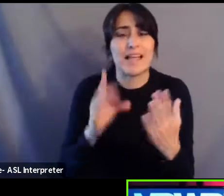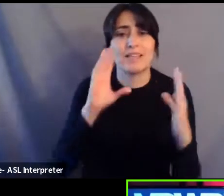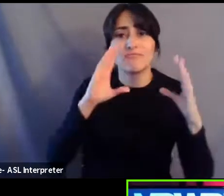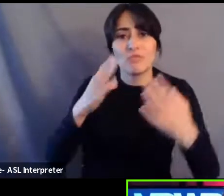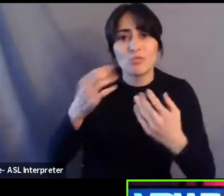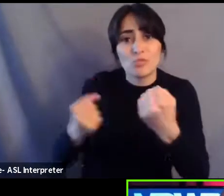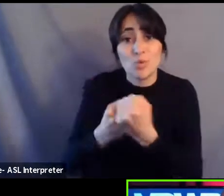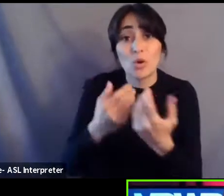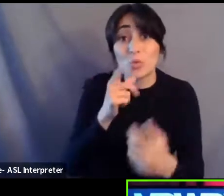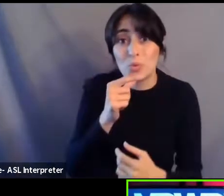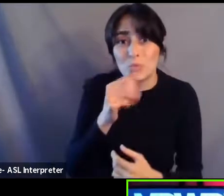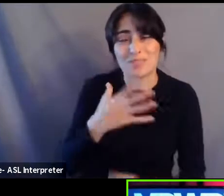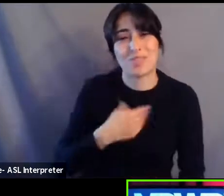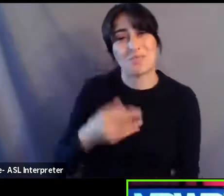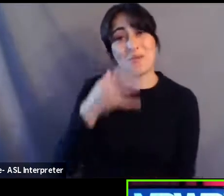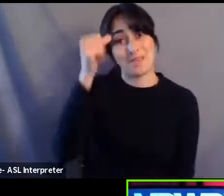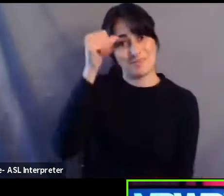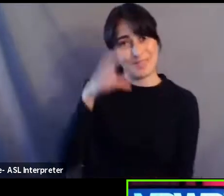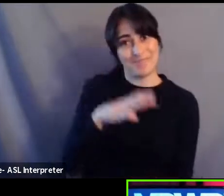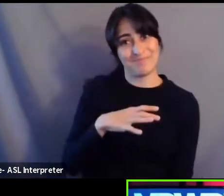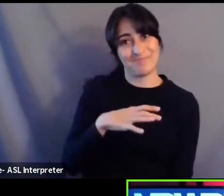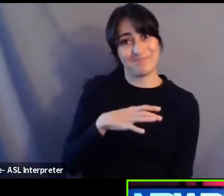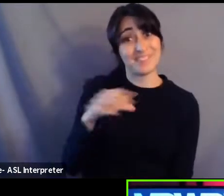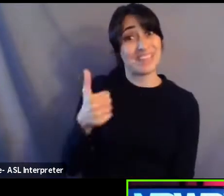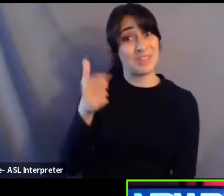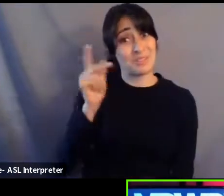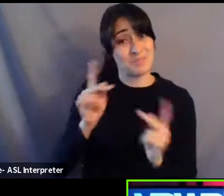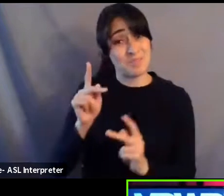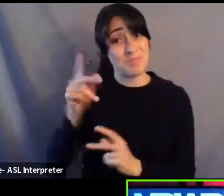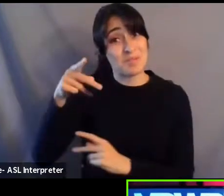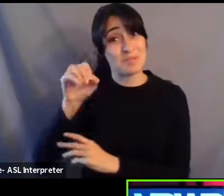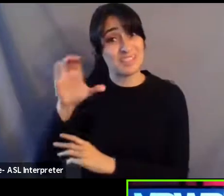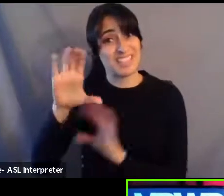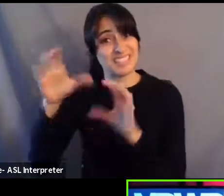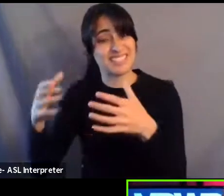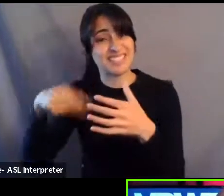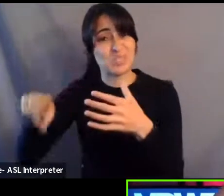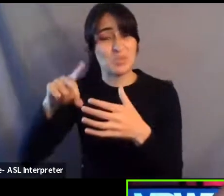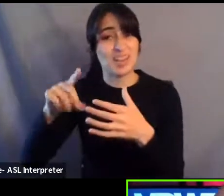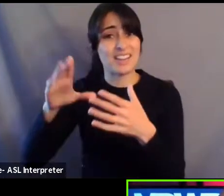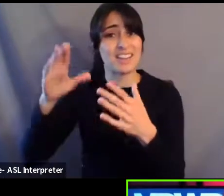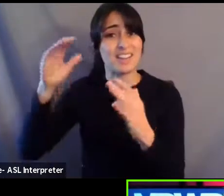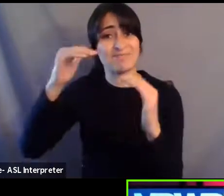And also designed to disadvantage people of color because when this country was founded,